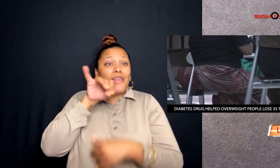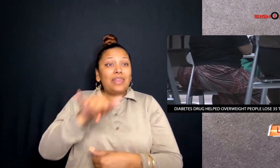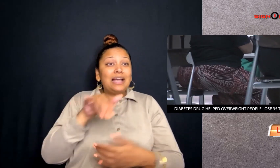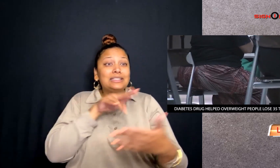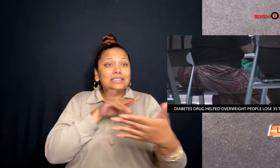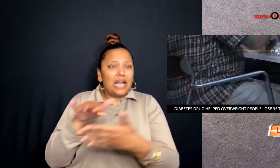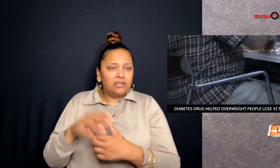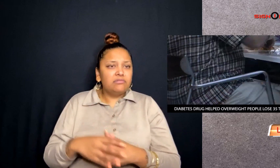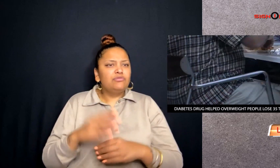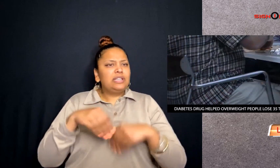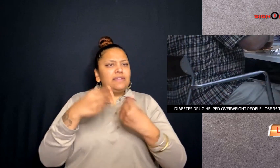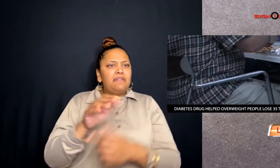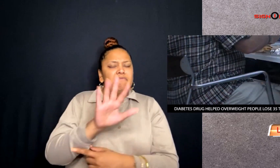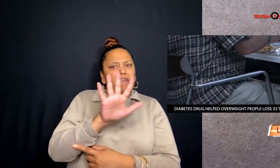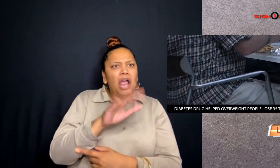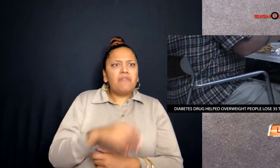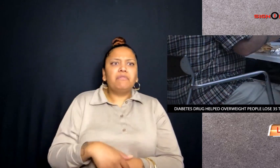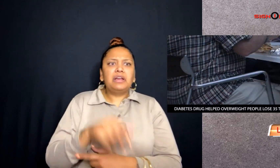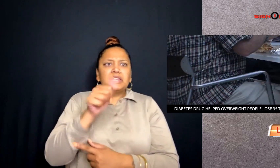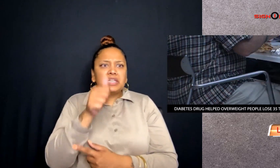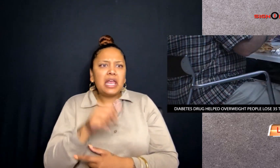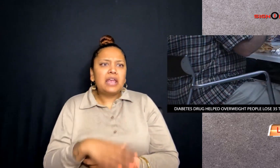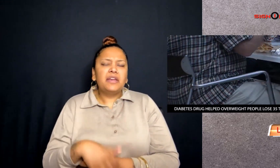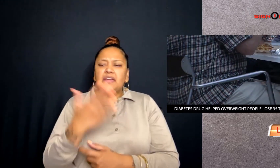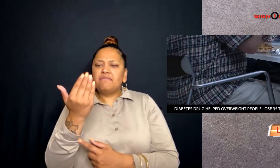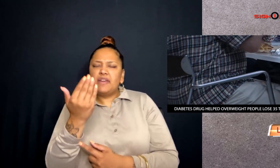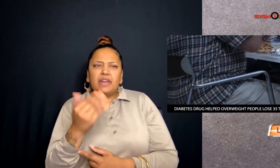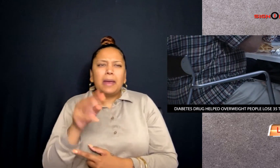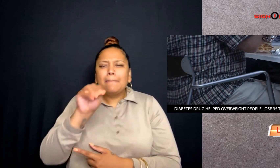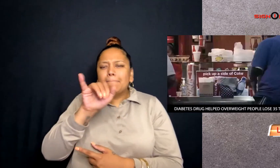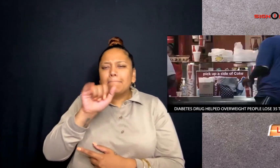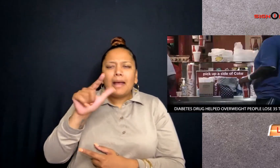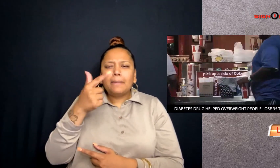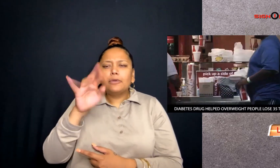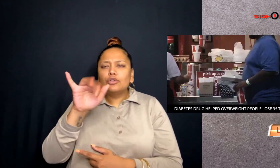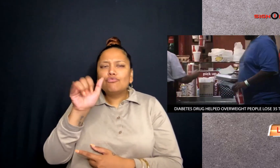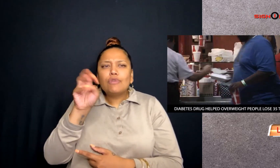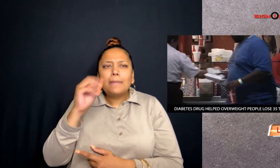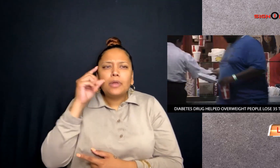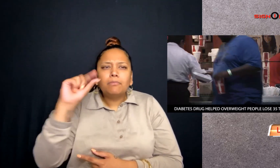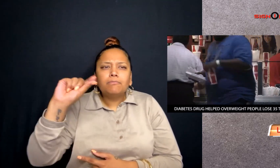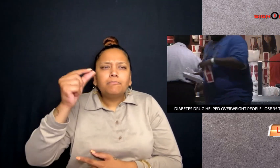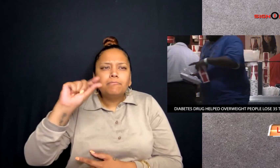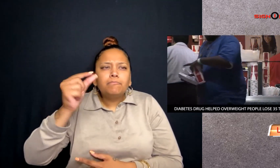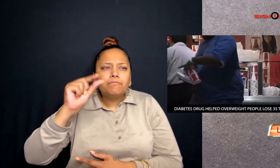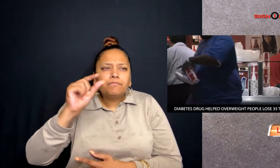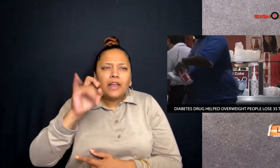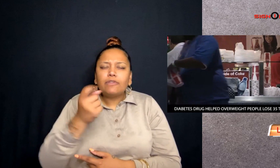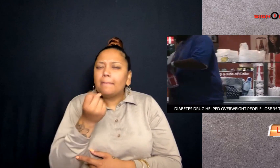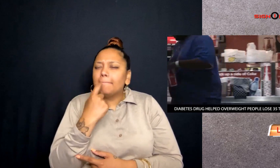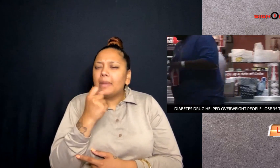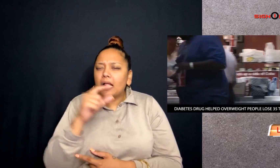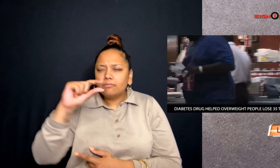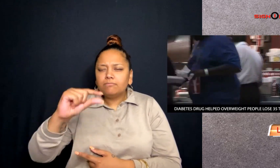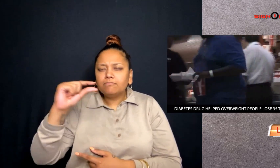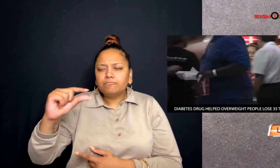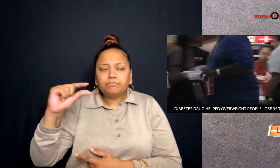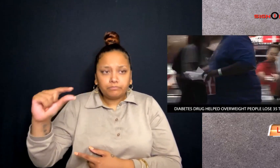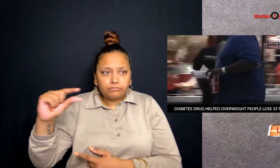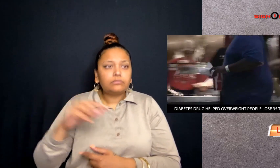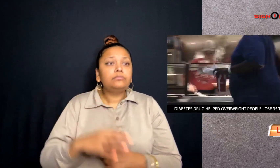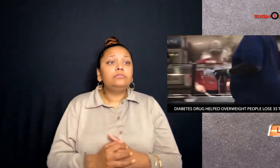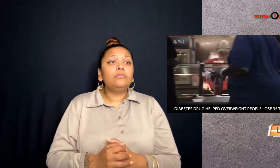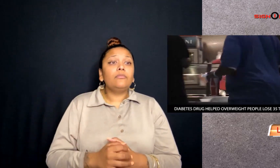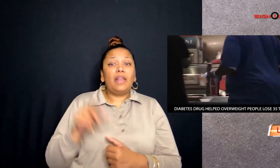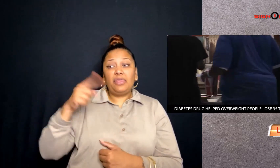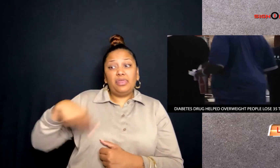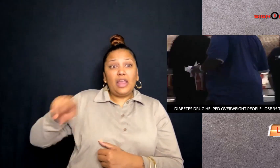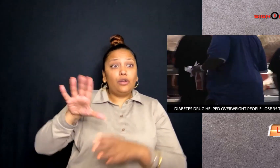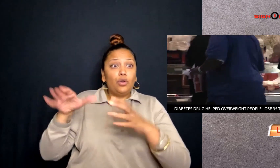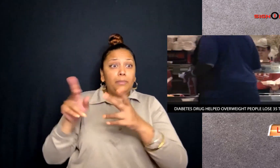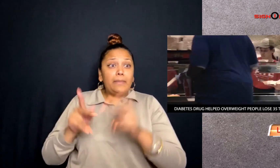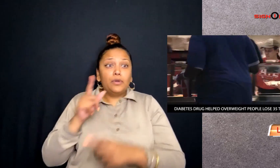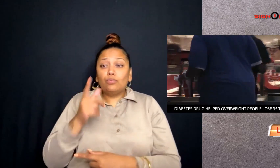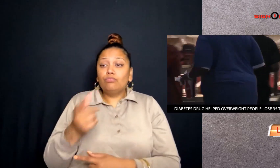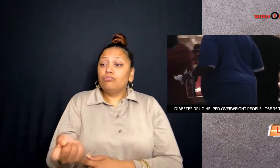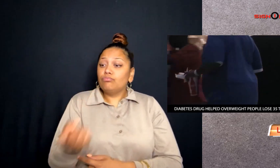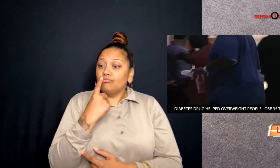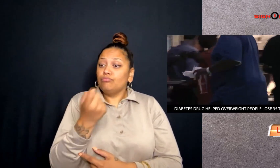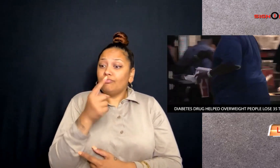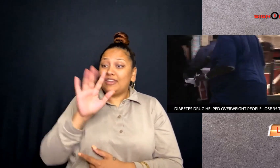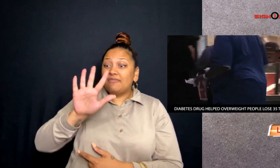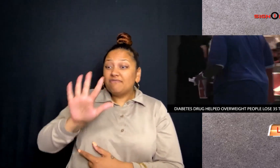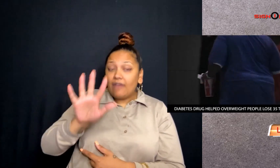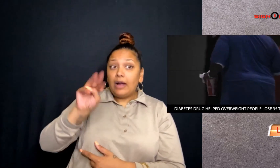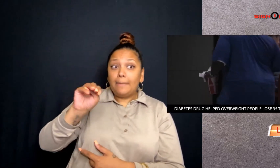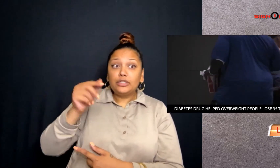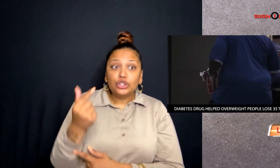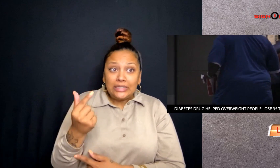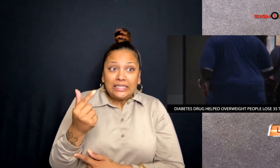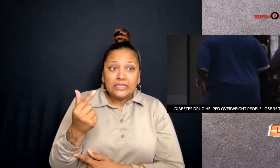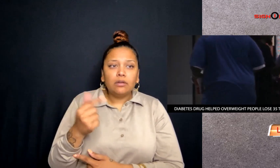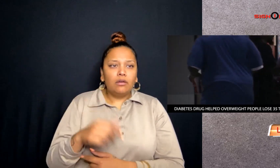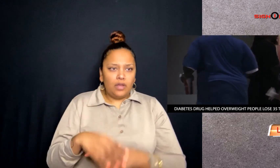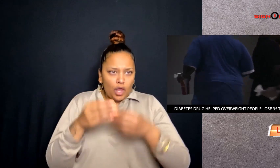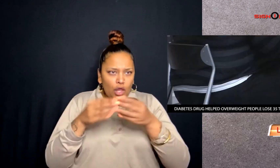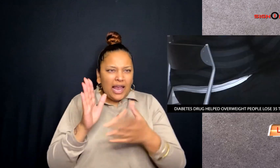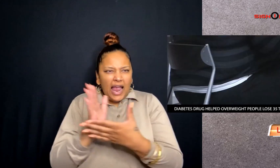72 week study participants were given 5 10 and 15 mg doses of the pill